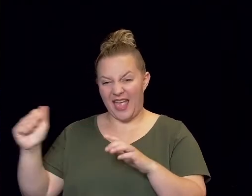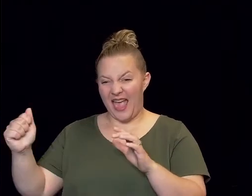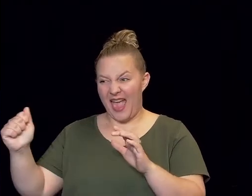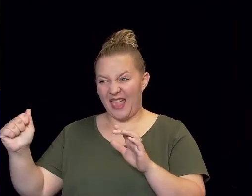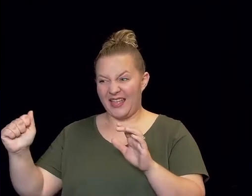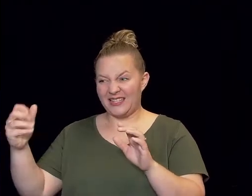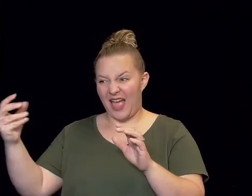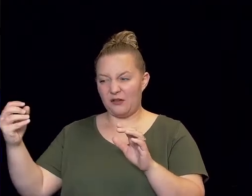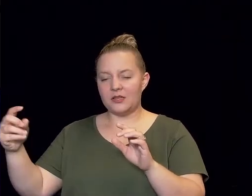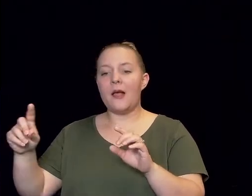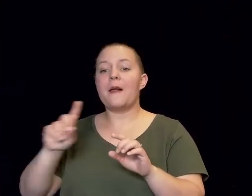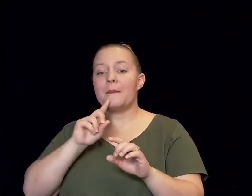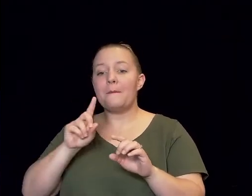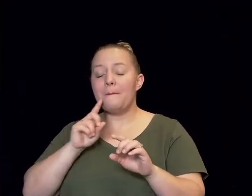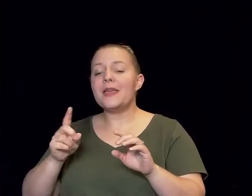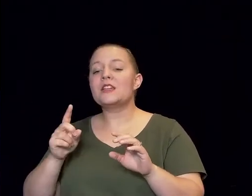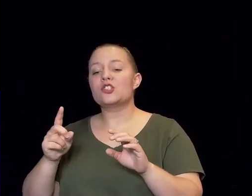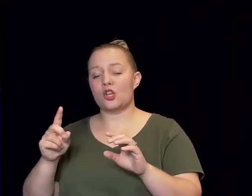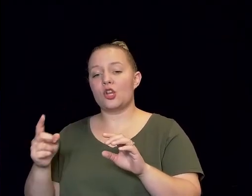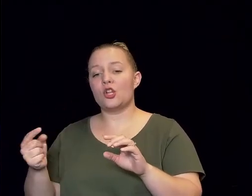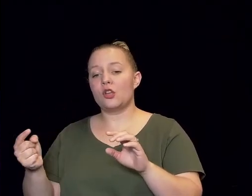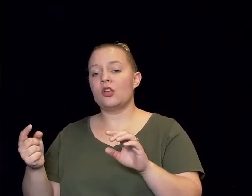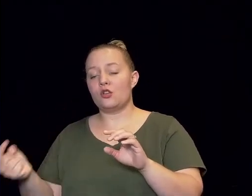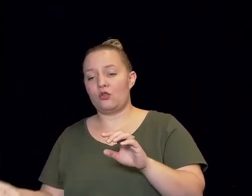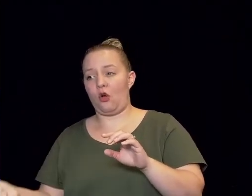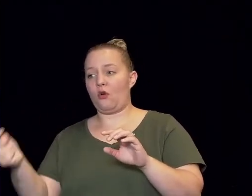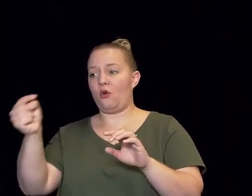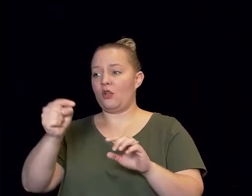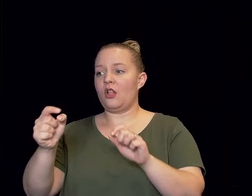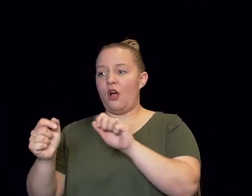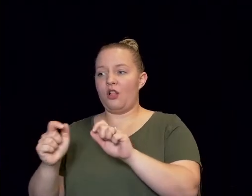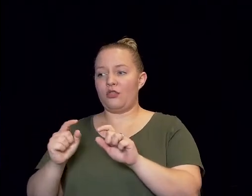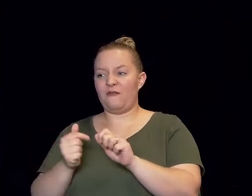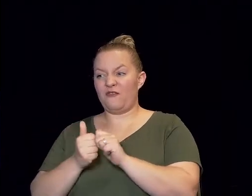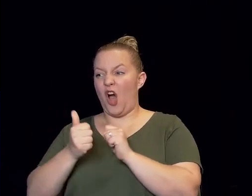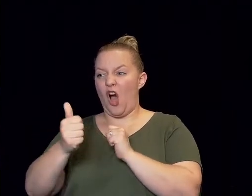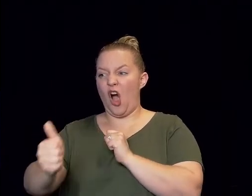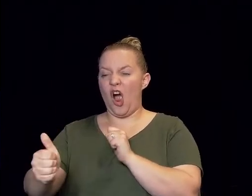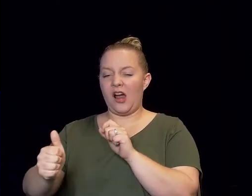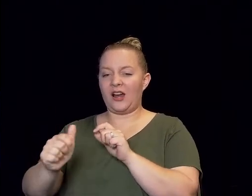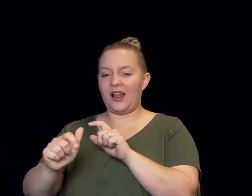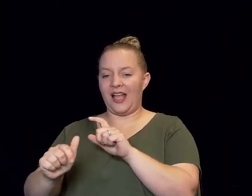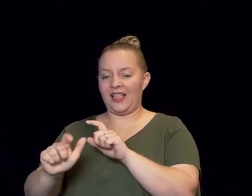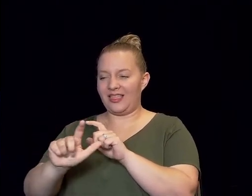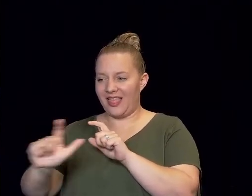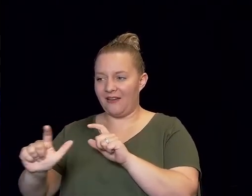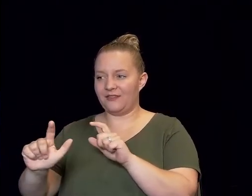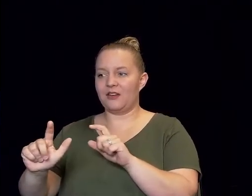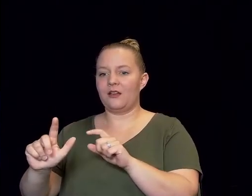to the far left term first. So, what I mean by that is, I'm taking the letter a and I'm gonna go all